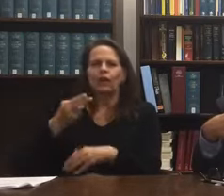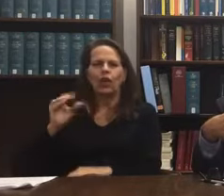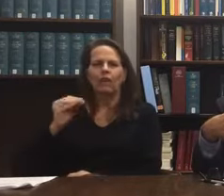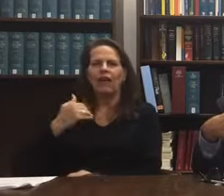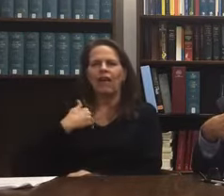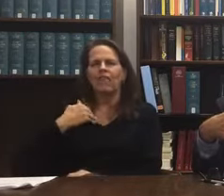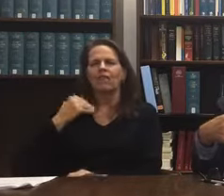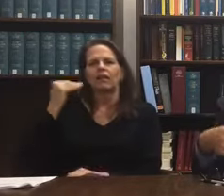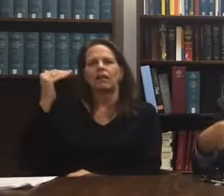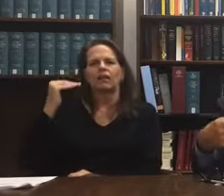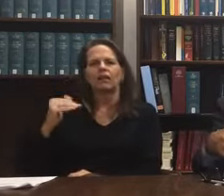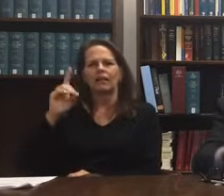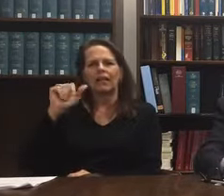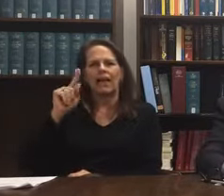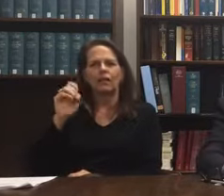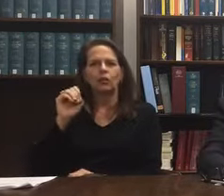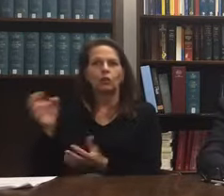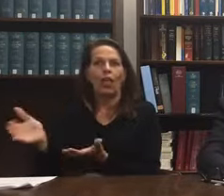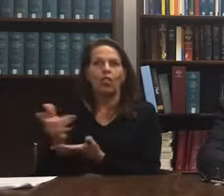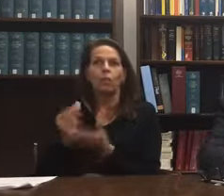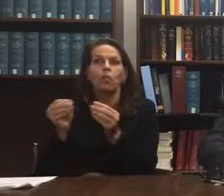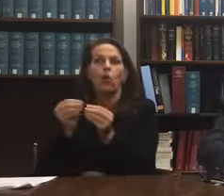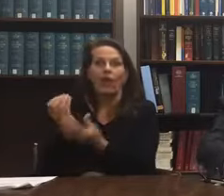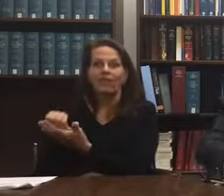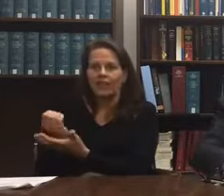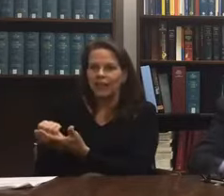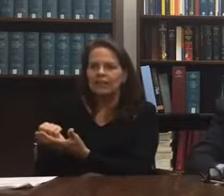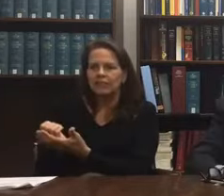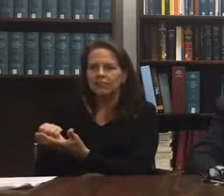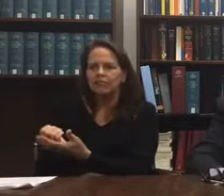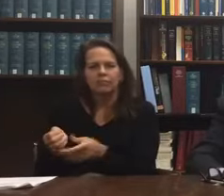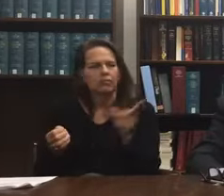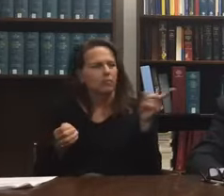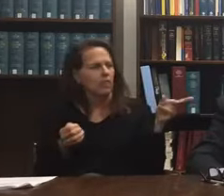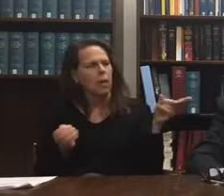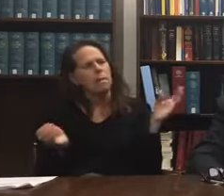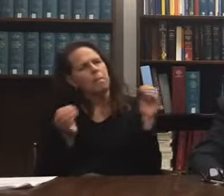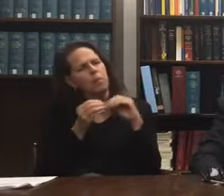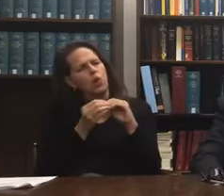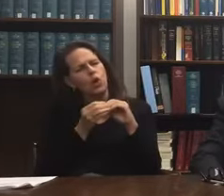additional evidence so you need to calendar that I'm not Peter going back